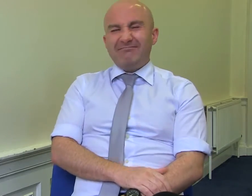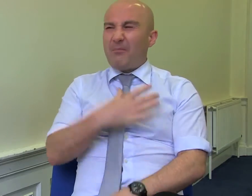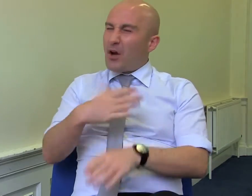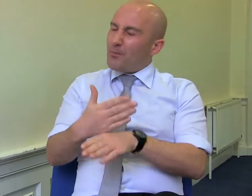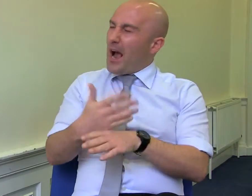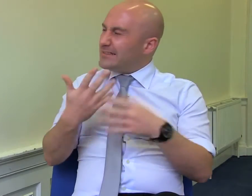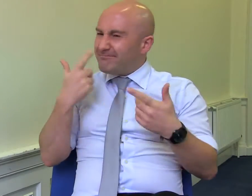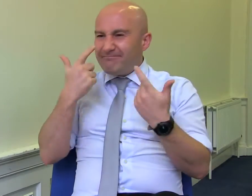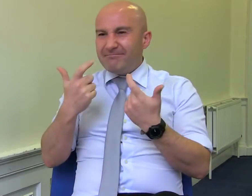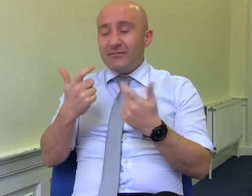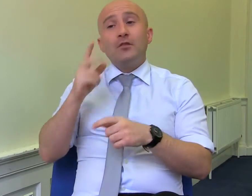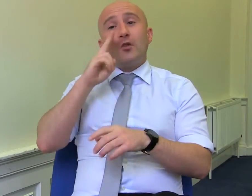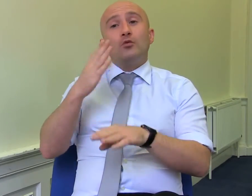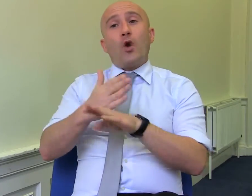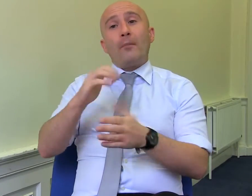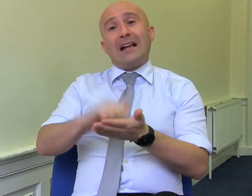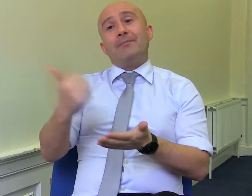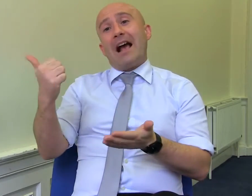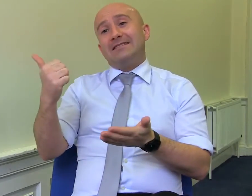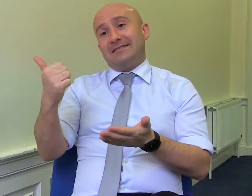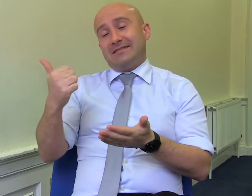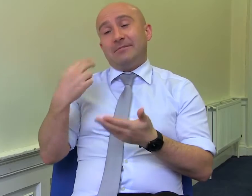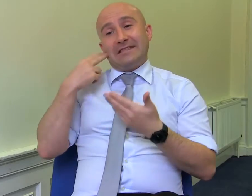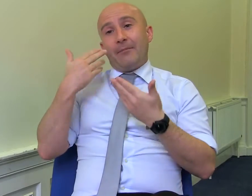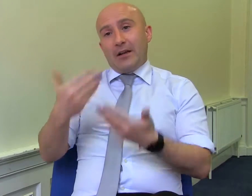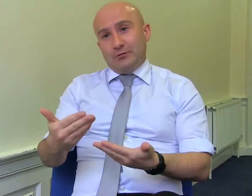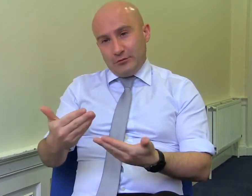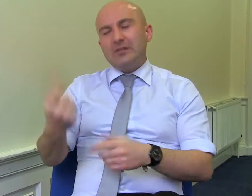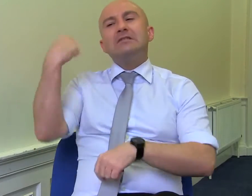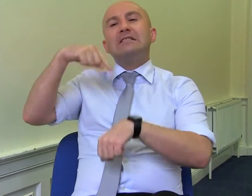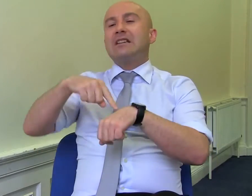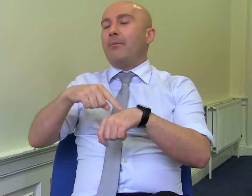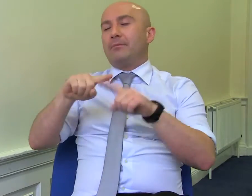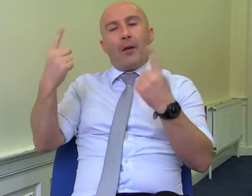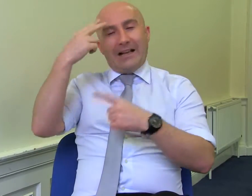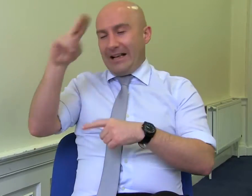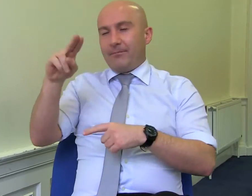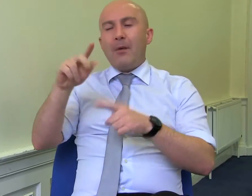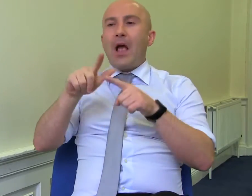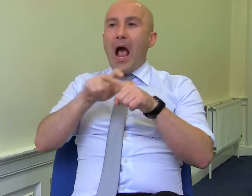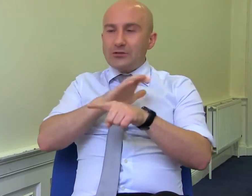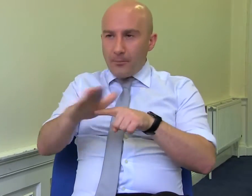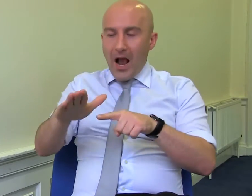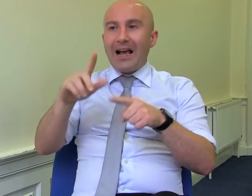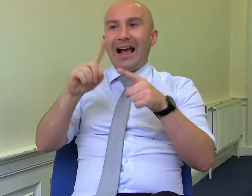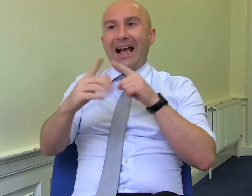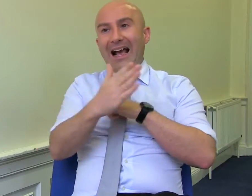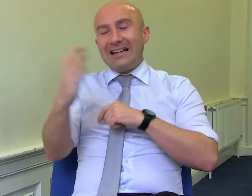I was looking for work and I saw a job advertised at Deaf Action, it wasn’t called Deaf Action then it was called The Edinburgh